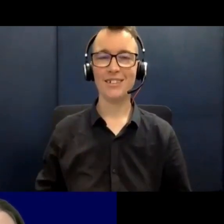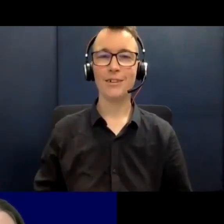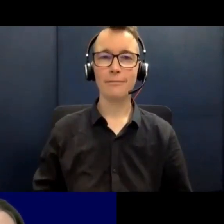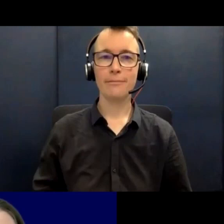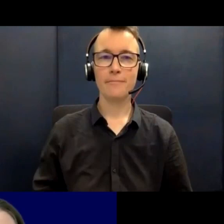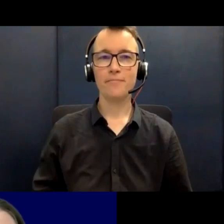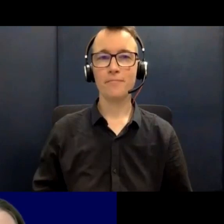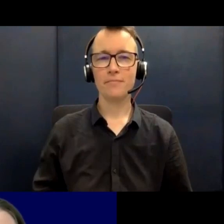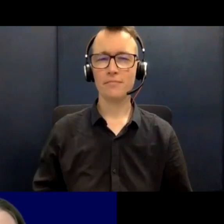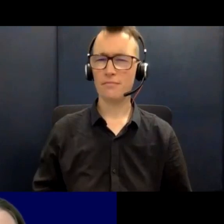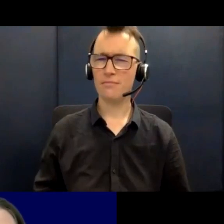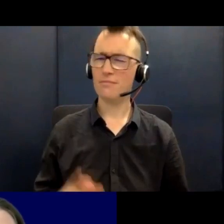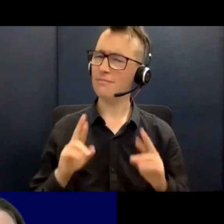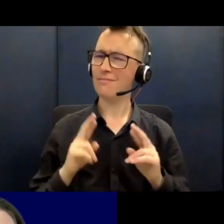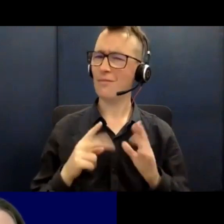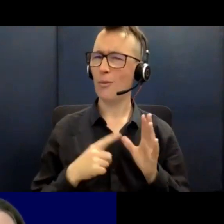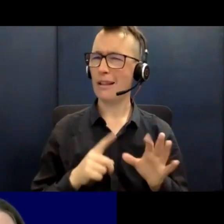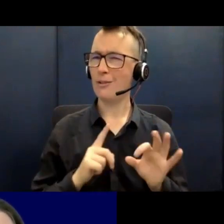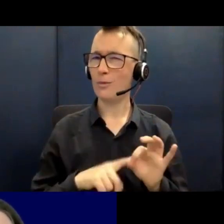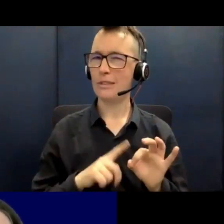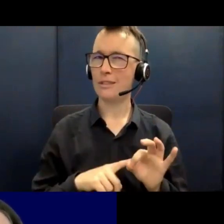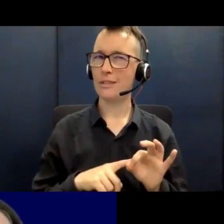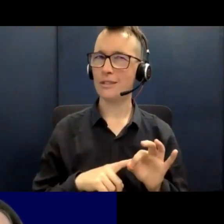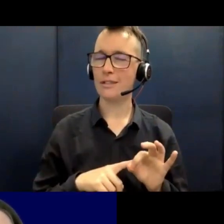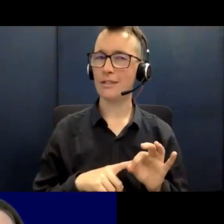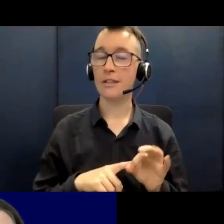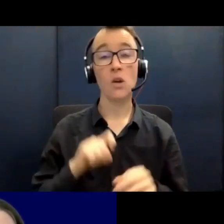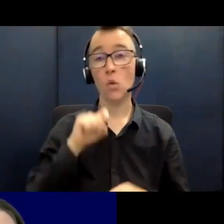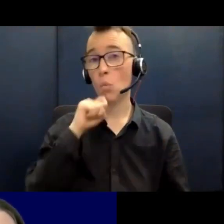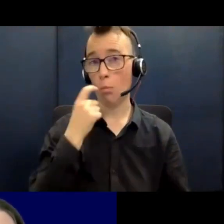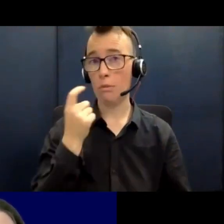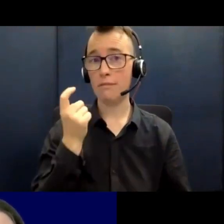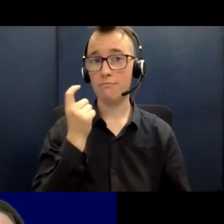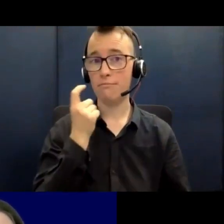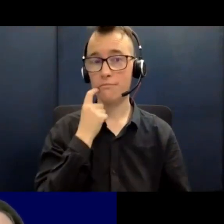I hope that answers your question, but it will be straightforward.